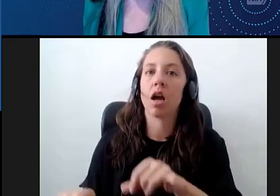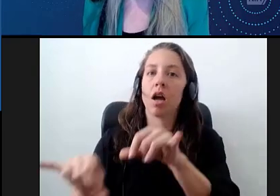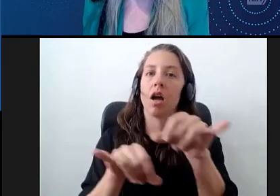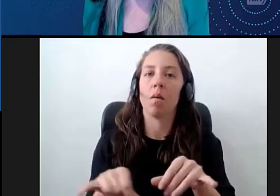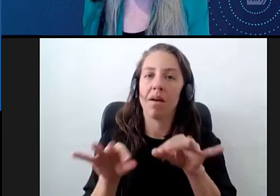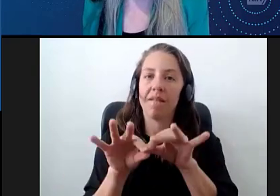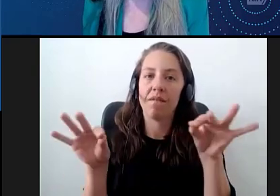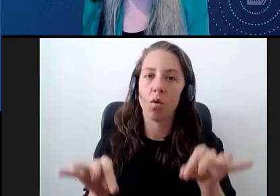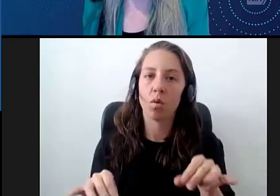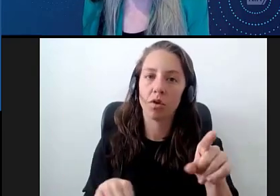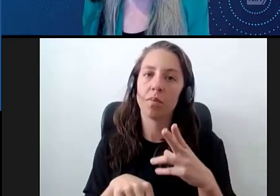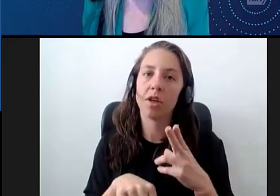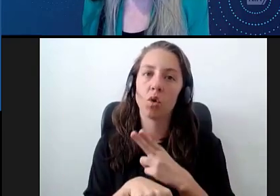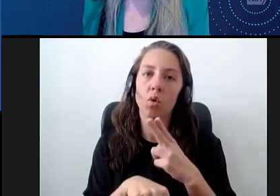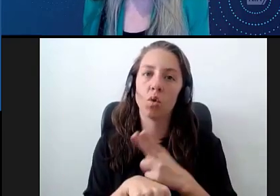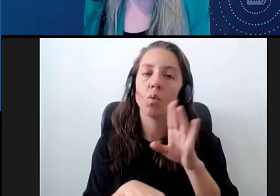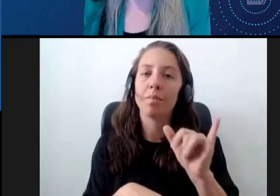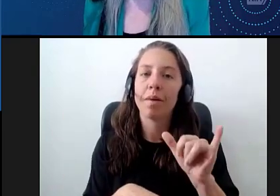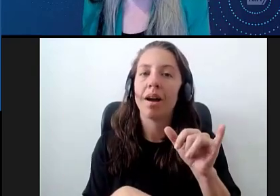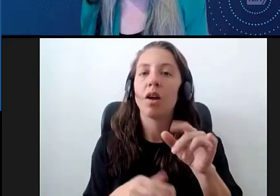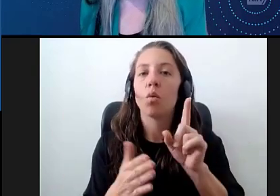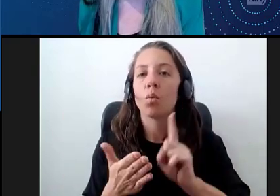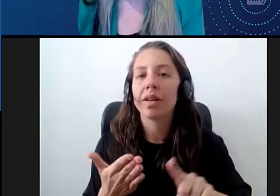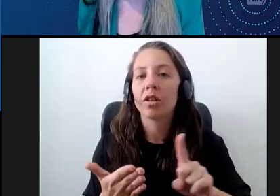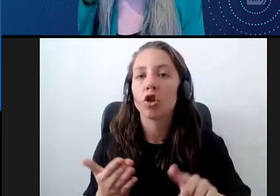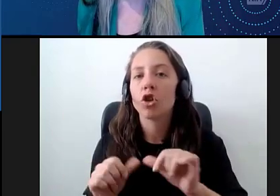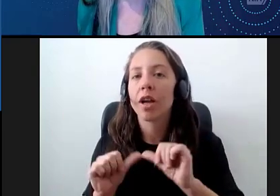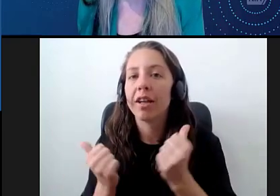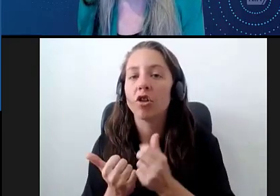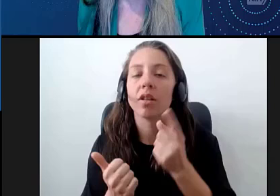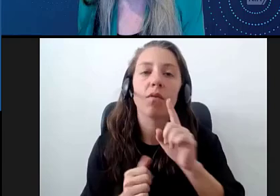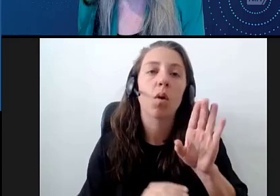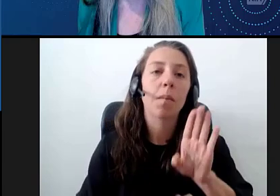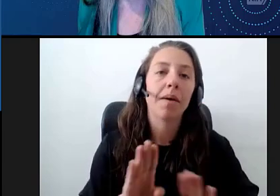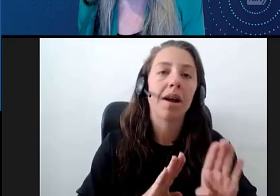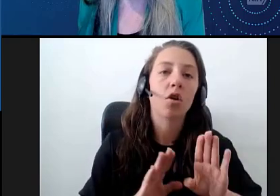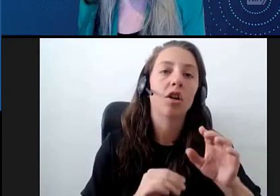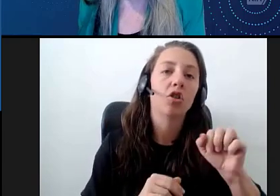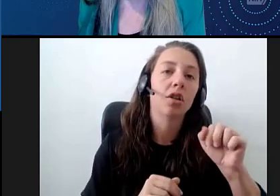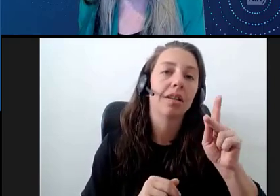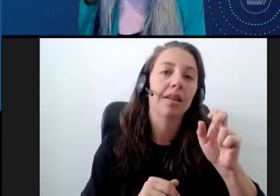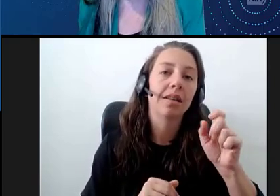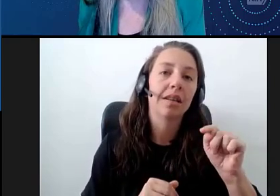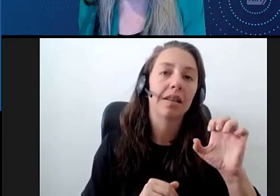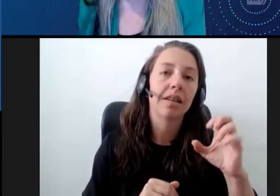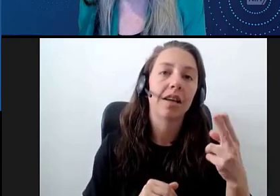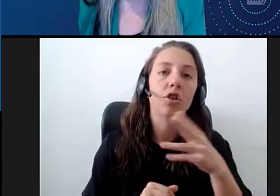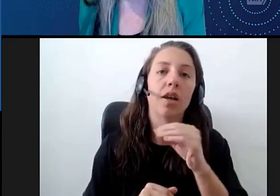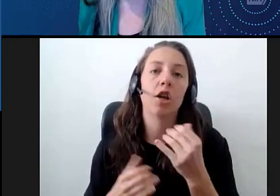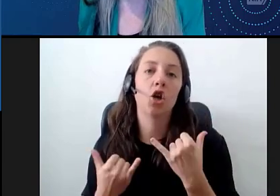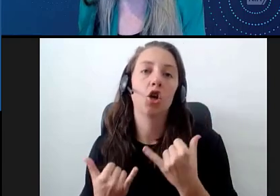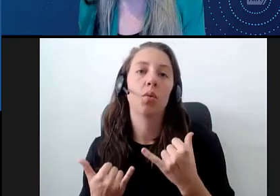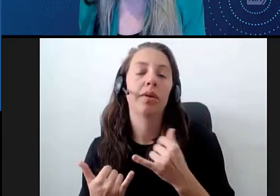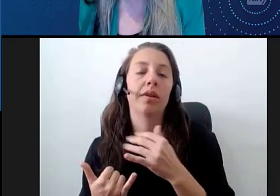for the biographical sketch and current and pending other support. Megan, I have a feeling those two words,